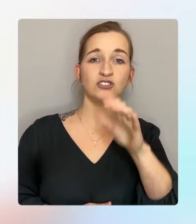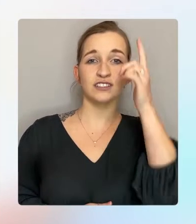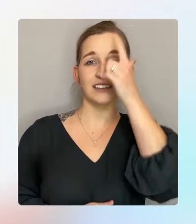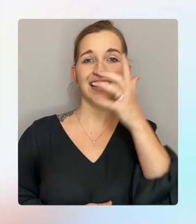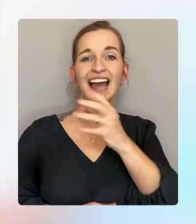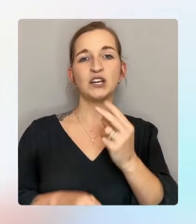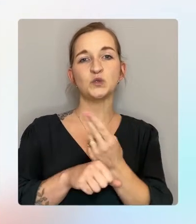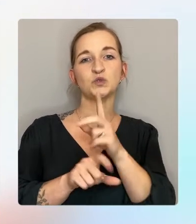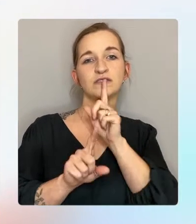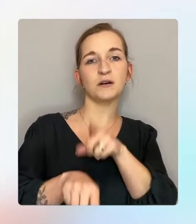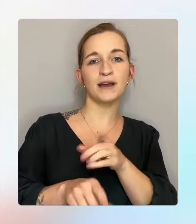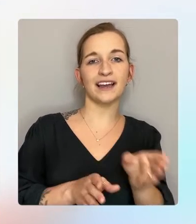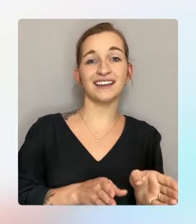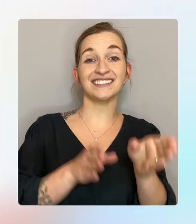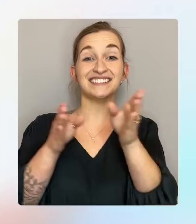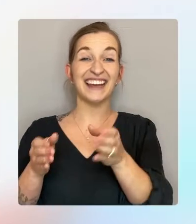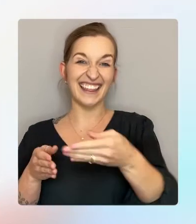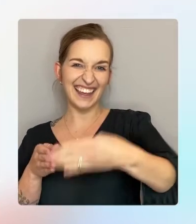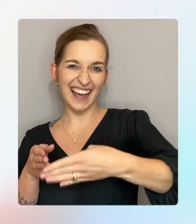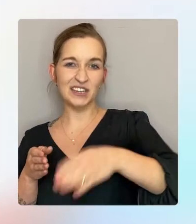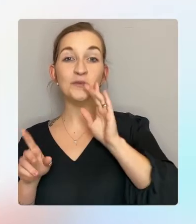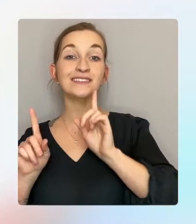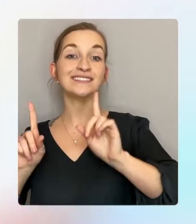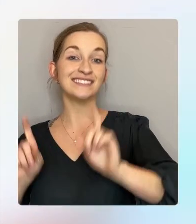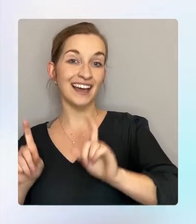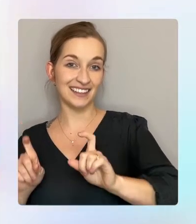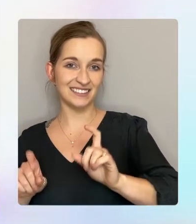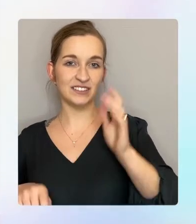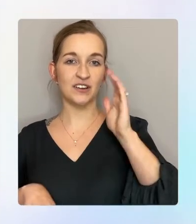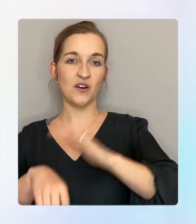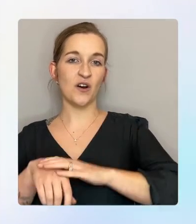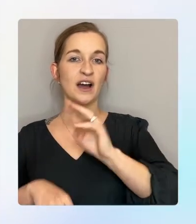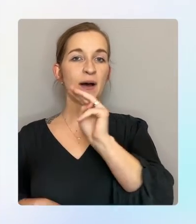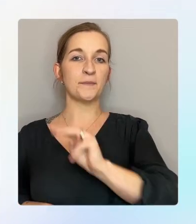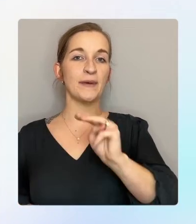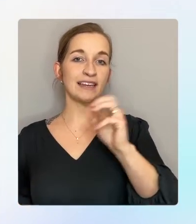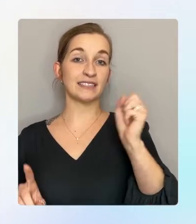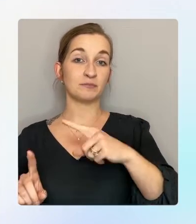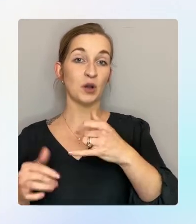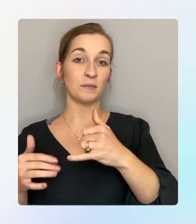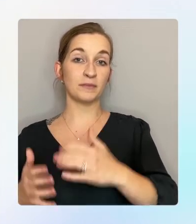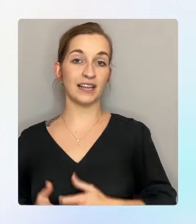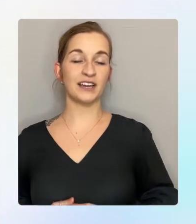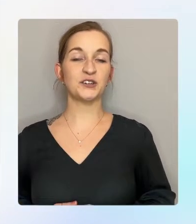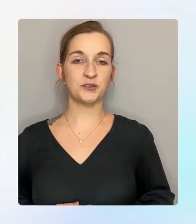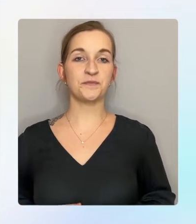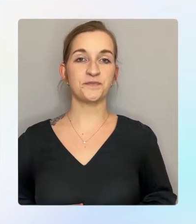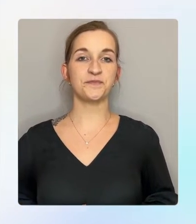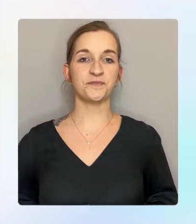At the end, we test our virtual object on Meta Spark Player. Let's build this digital timer together.